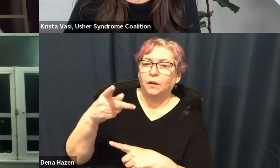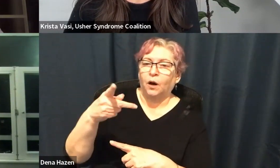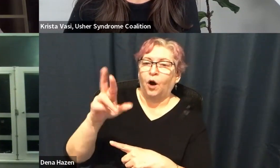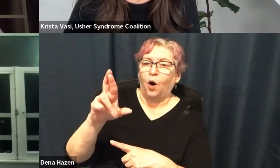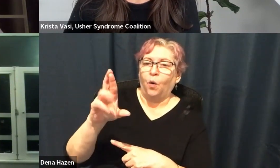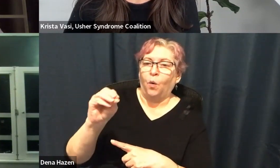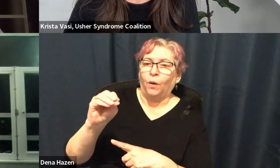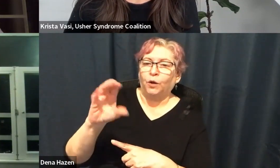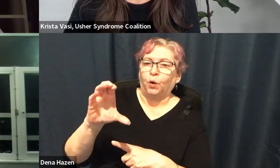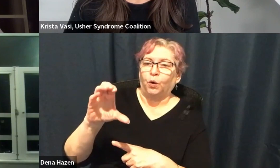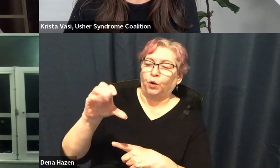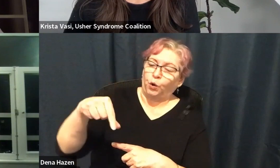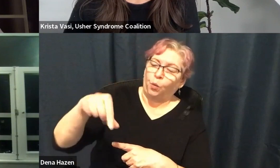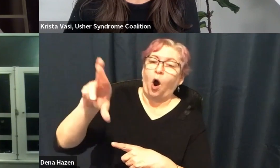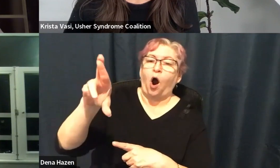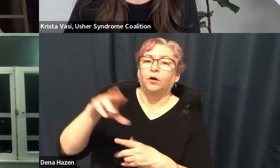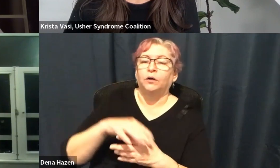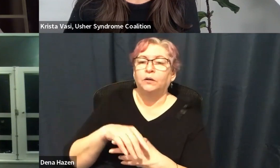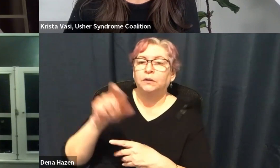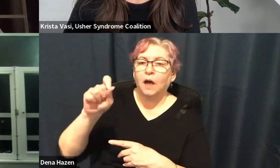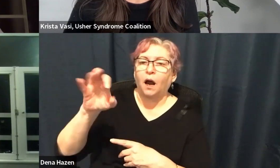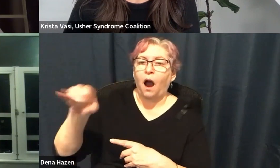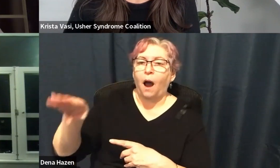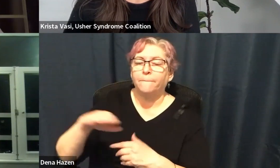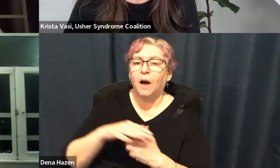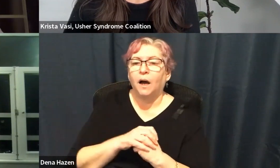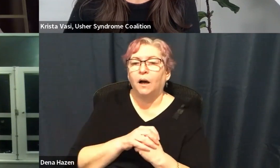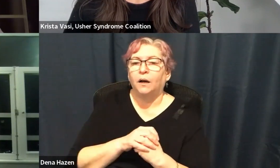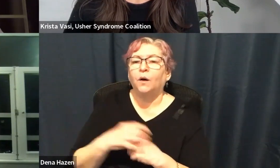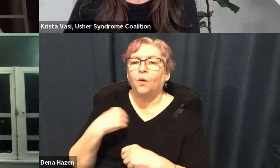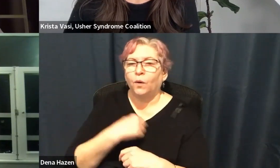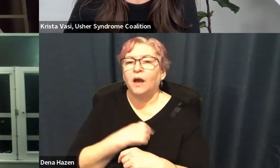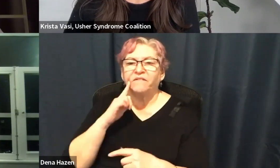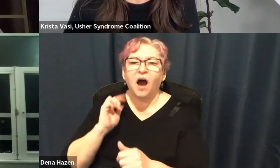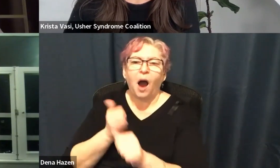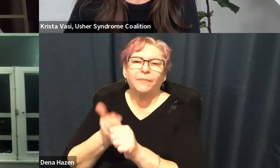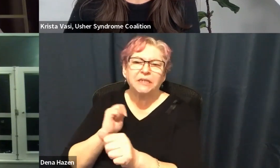www.proqr.com and we'll have updated information every time